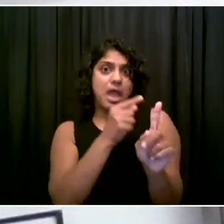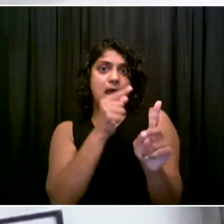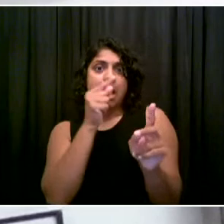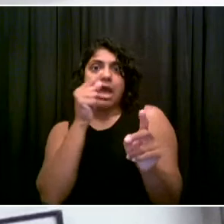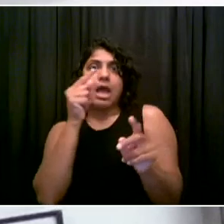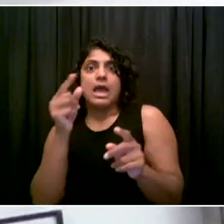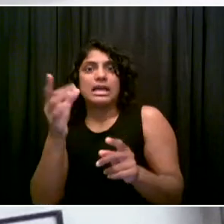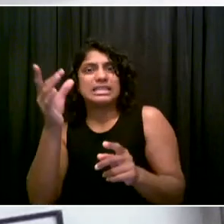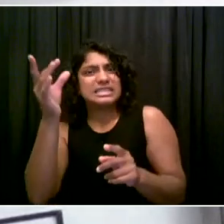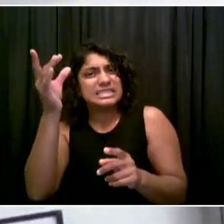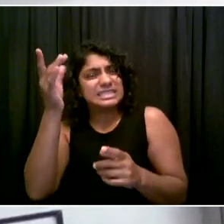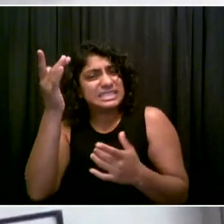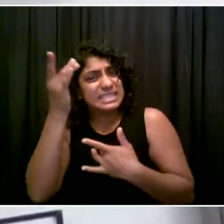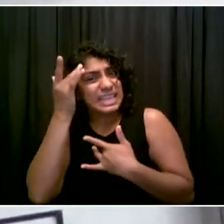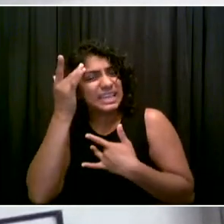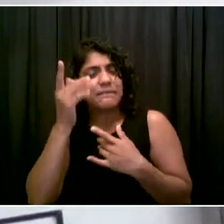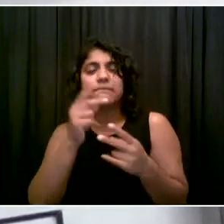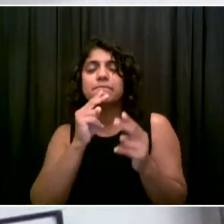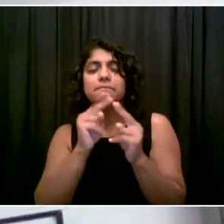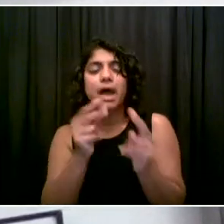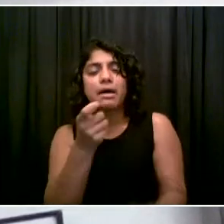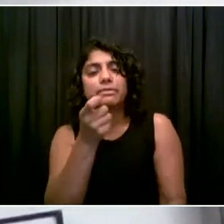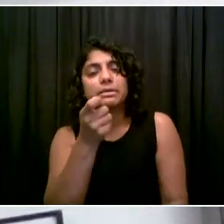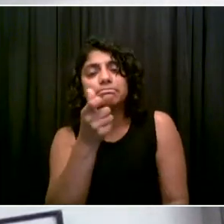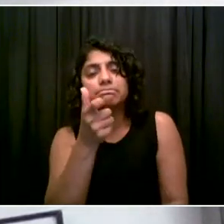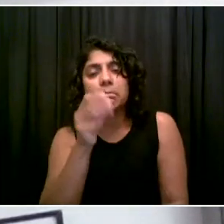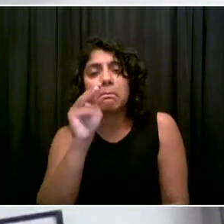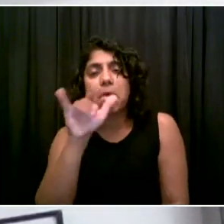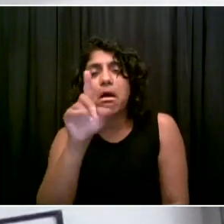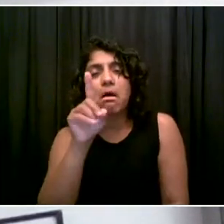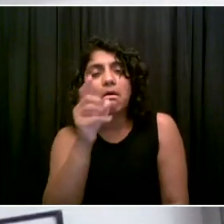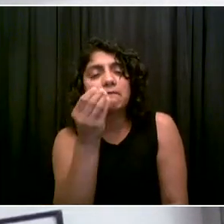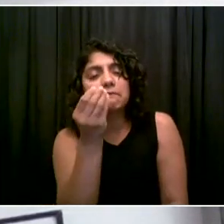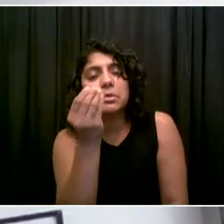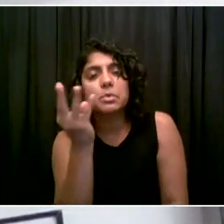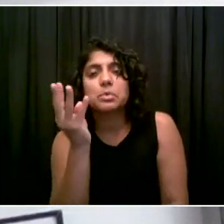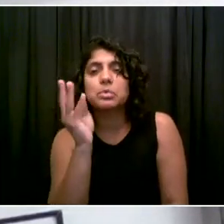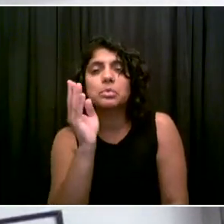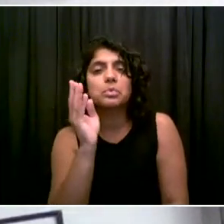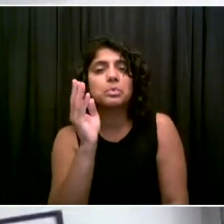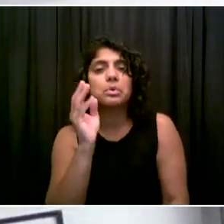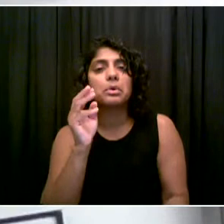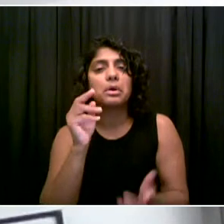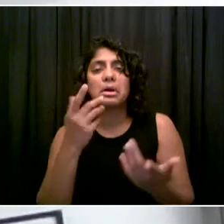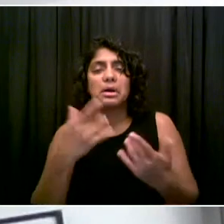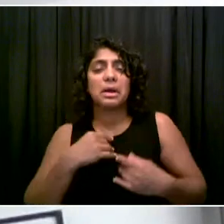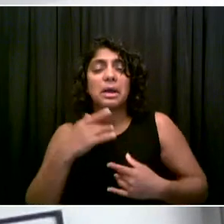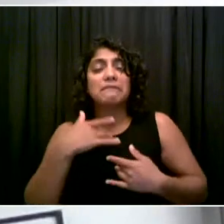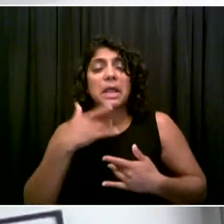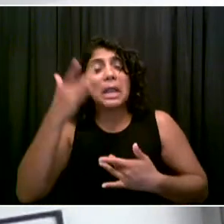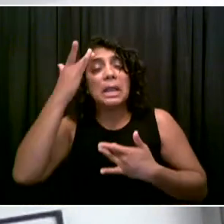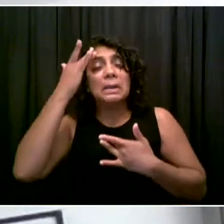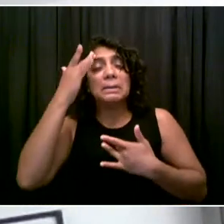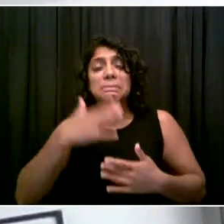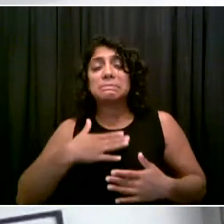ETHY WORK FOR TE HDELTA VARIANT, IT IS JUST MORE CONTAGIOUS AND